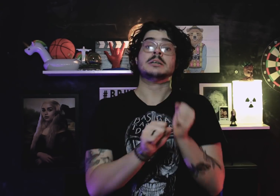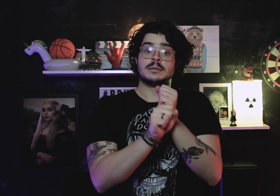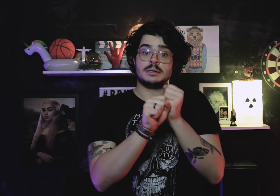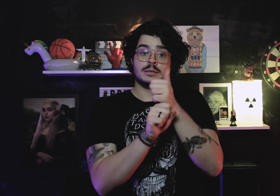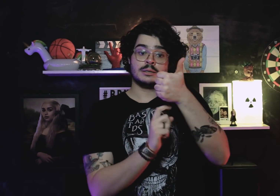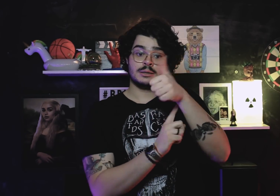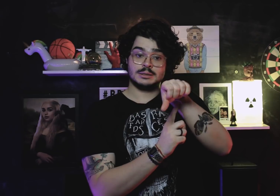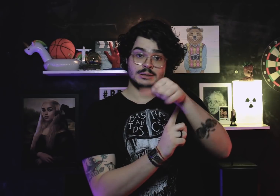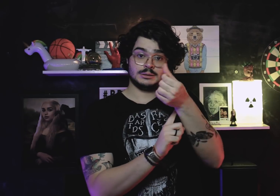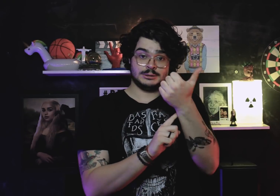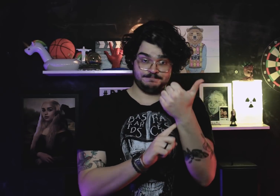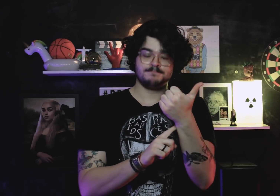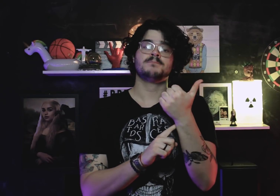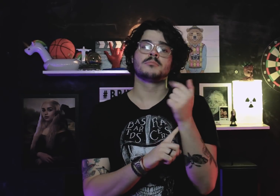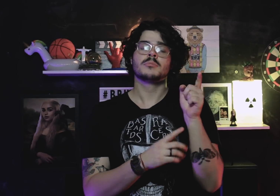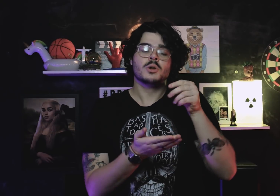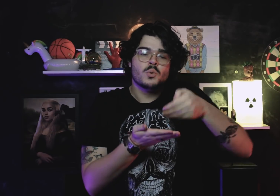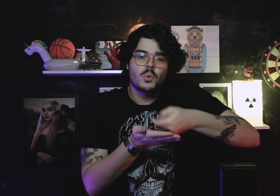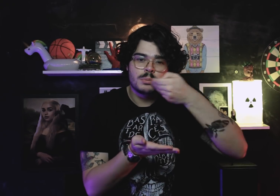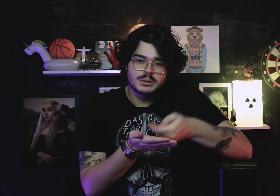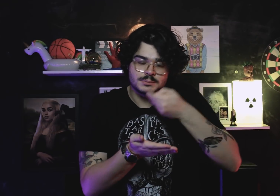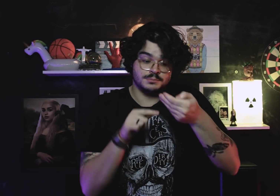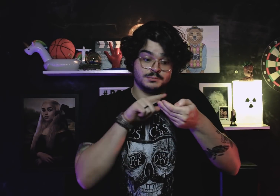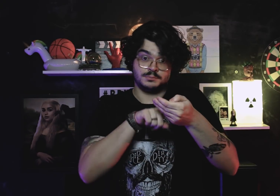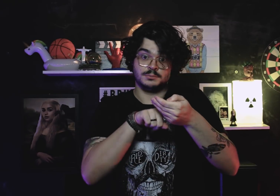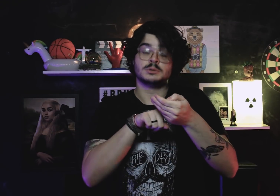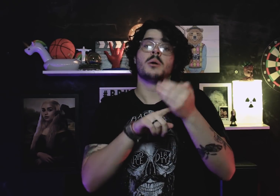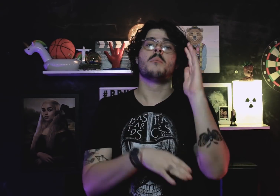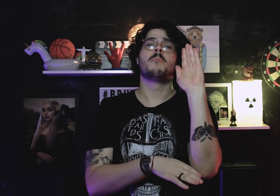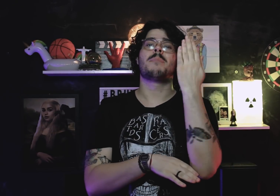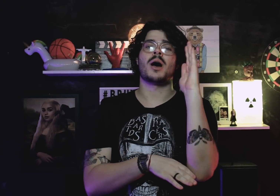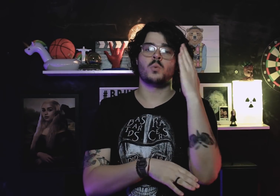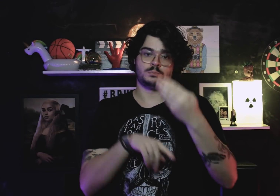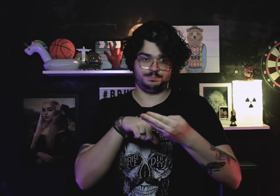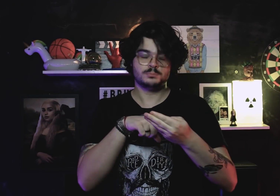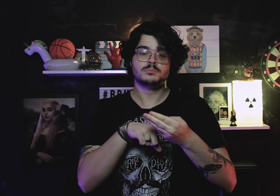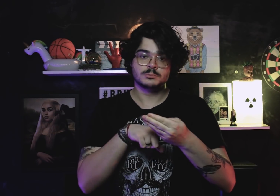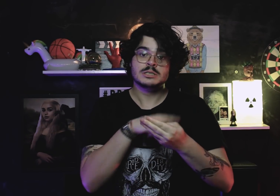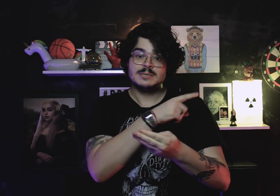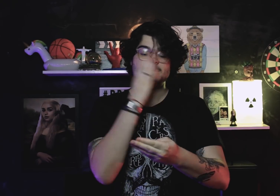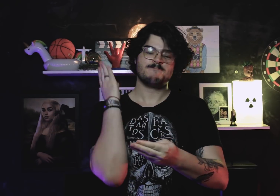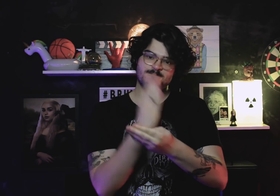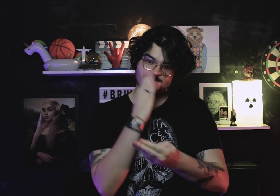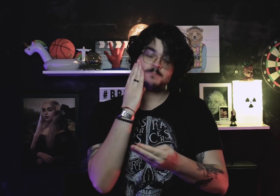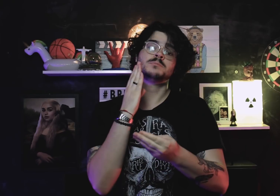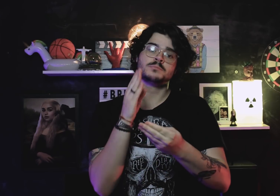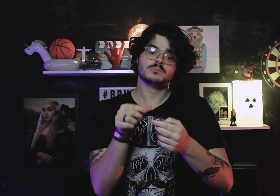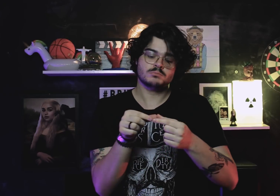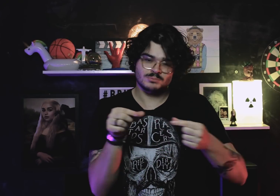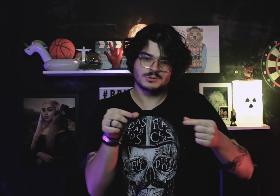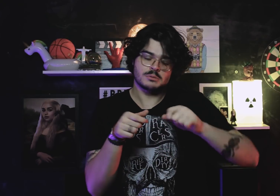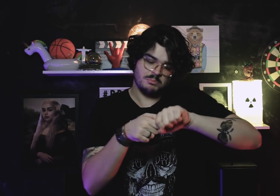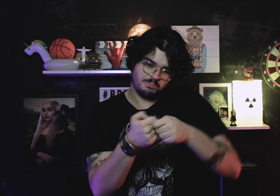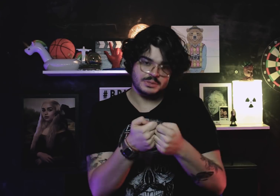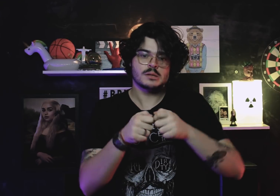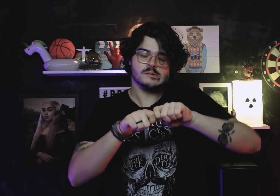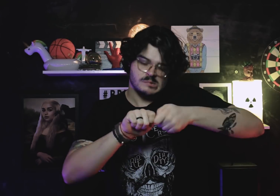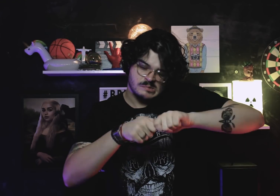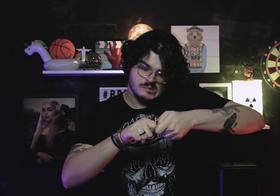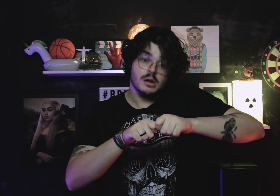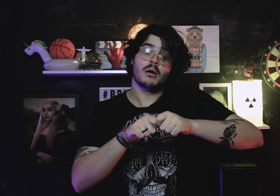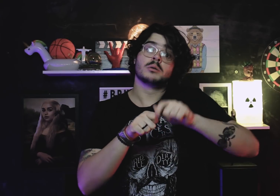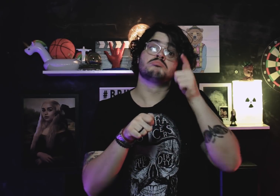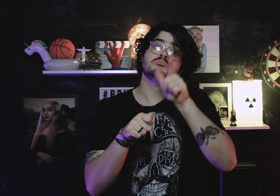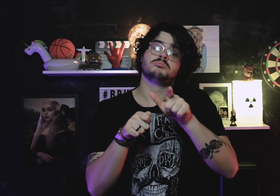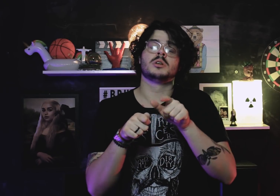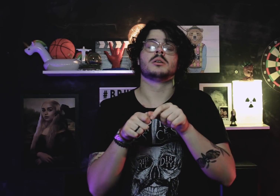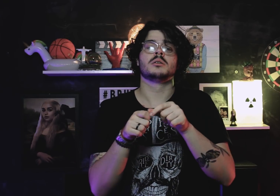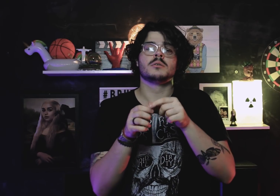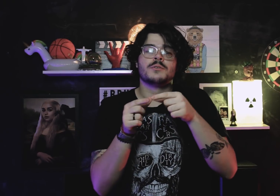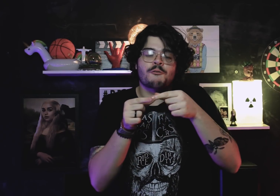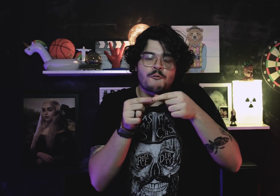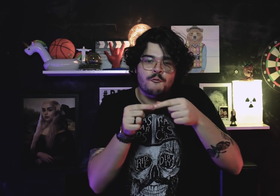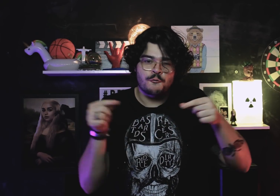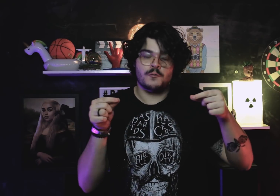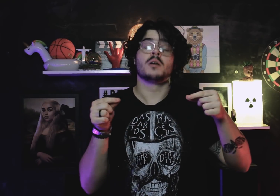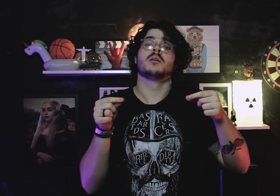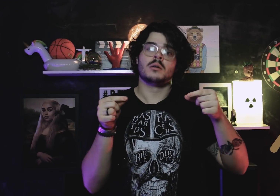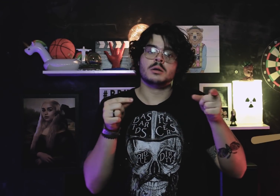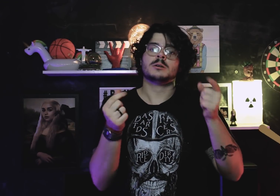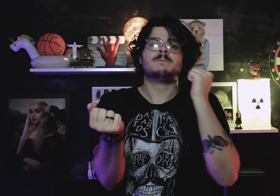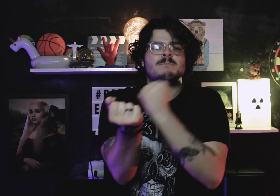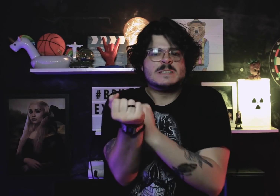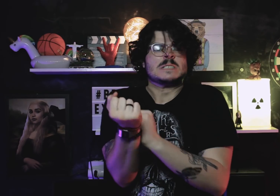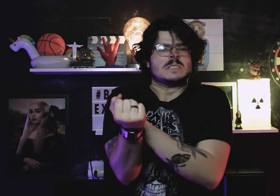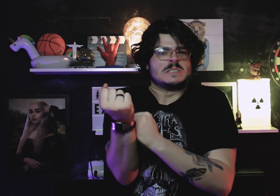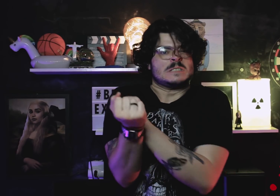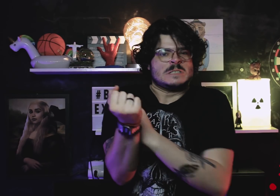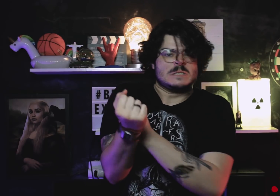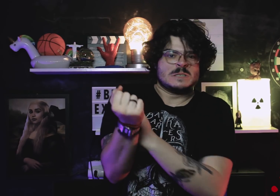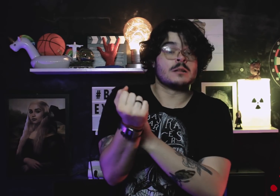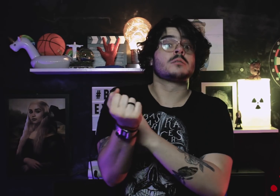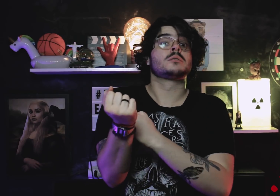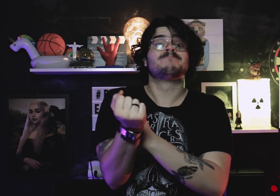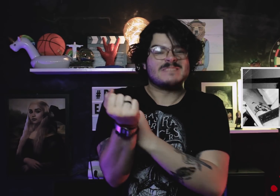In 1961, he scraped his own wrist with a wooden spoon, mutilated himself